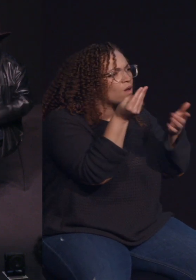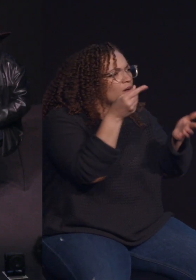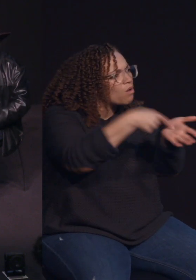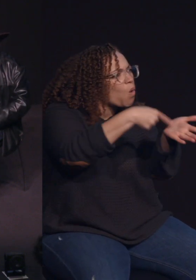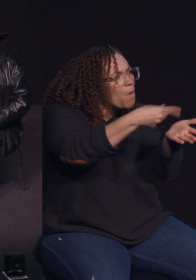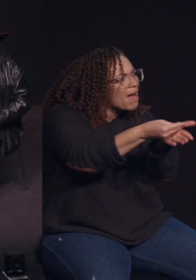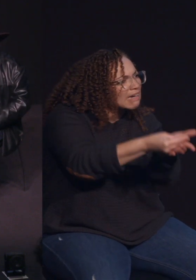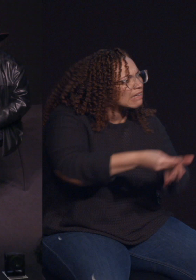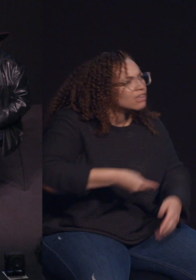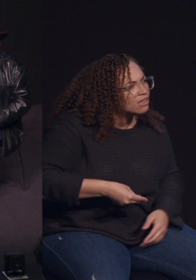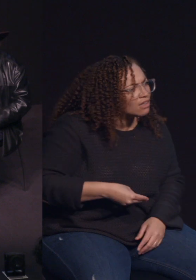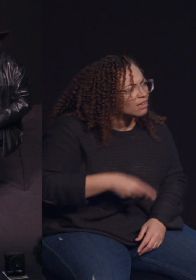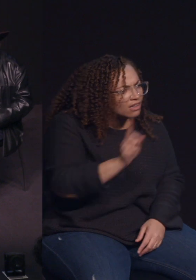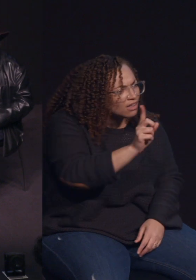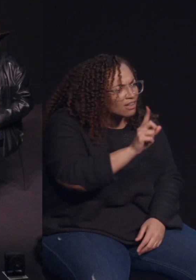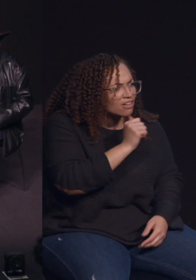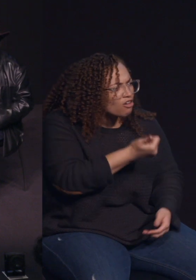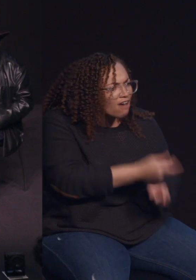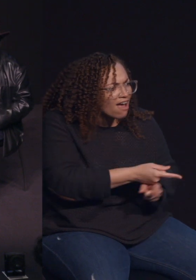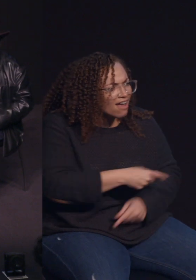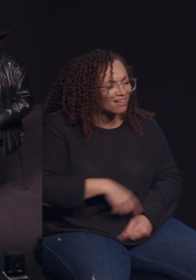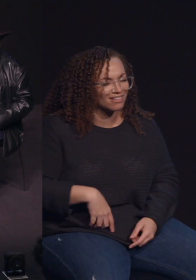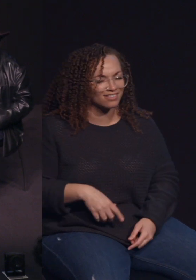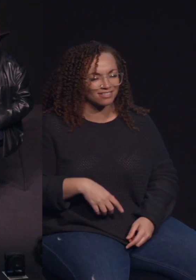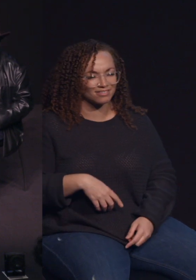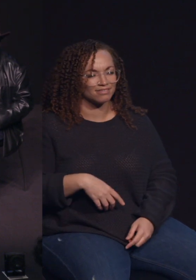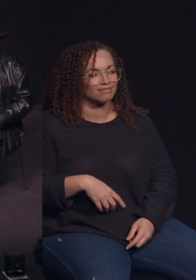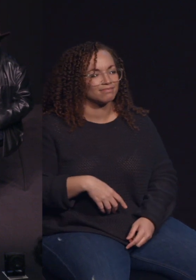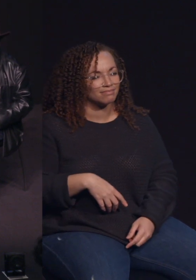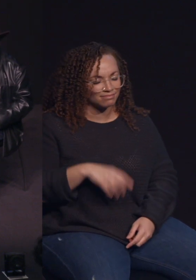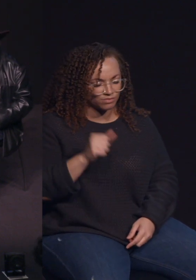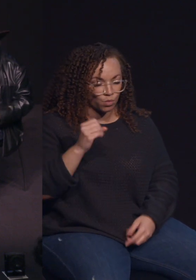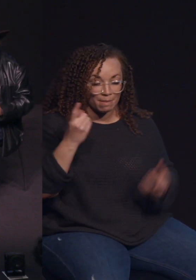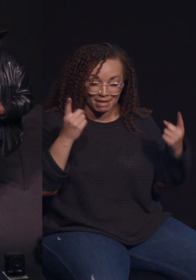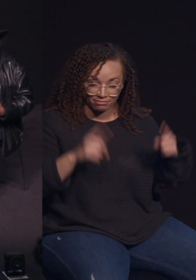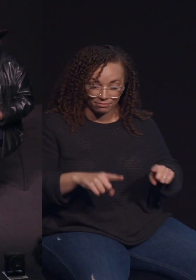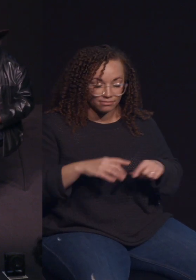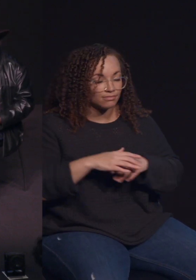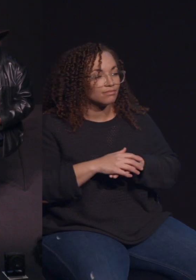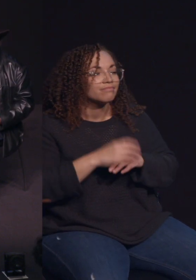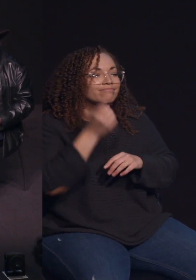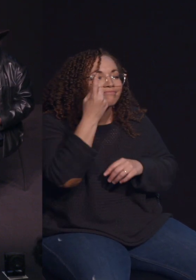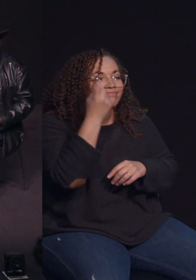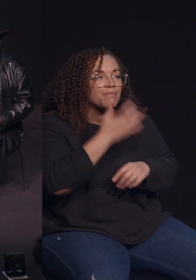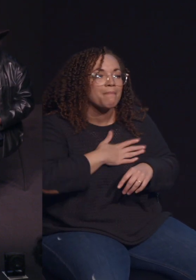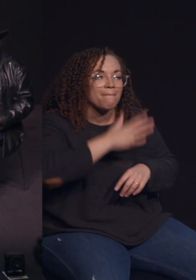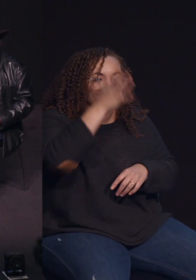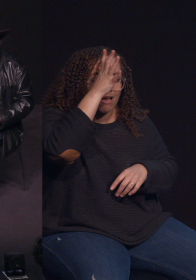So when he said that, my grandfather walked over to is that, and you have to understand my grandfather.